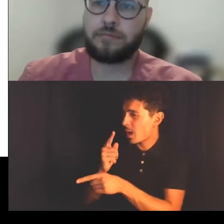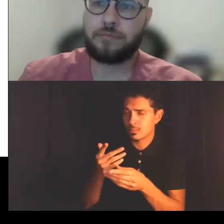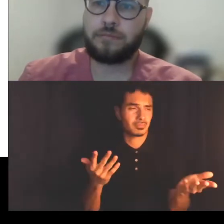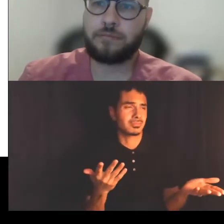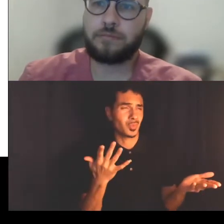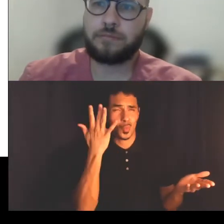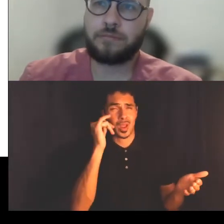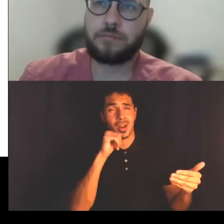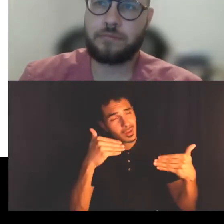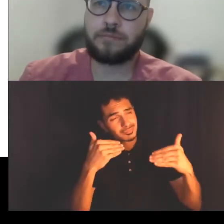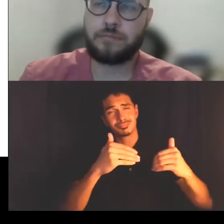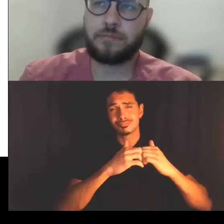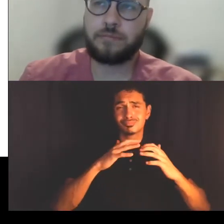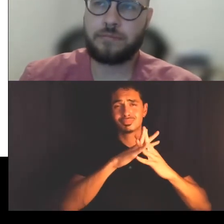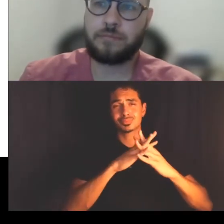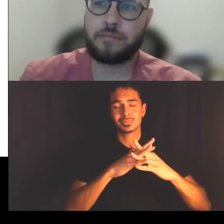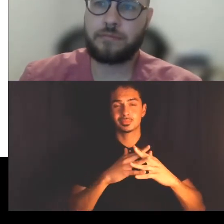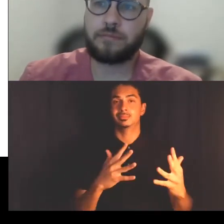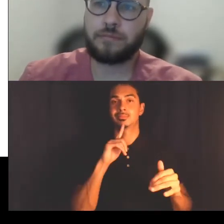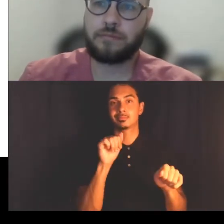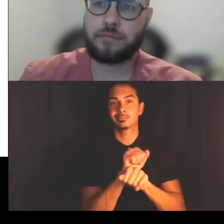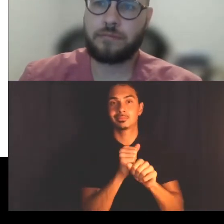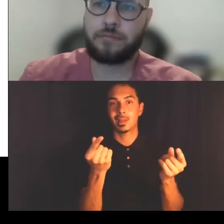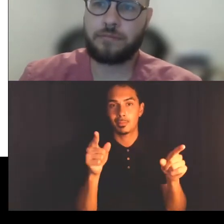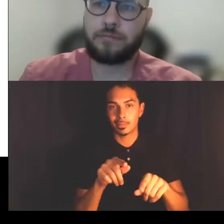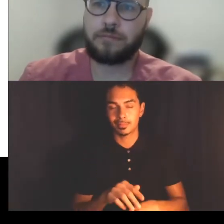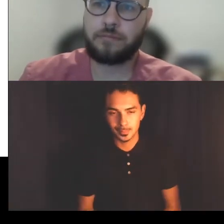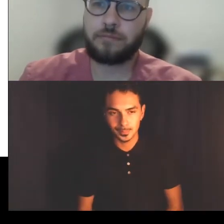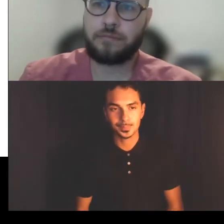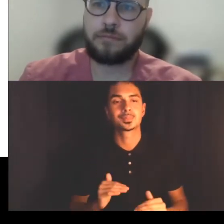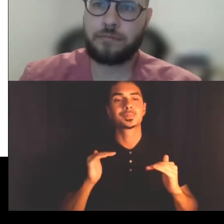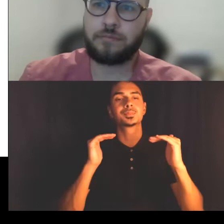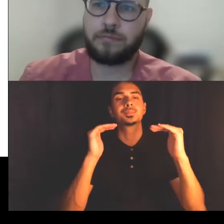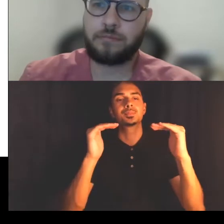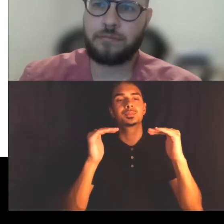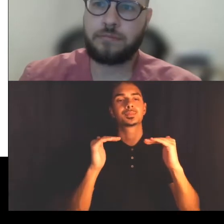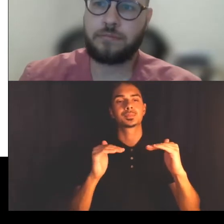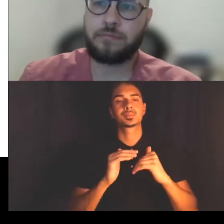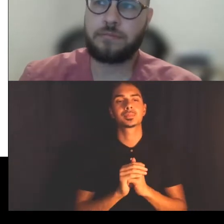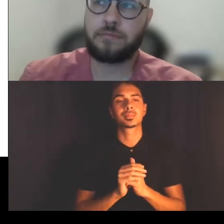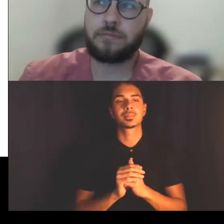Connect with trans advocacy and mutual aid groups. Once again, if there aren't any, you can start one,